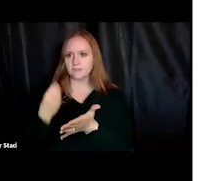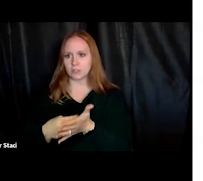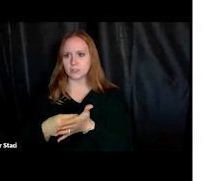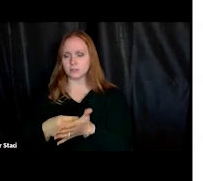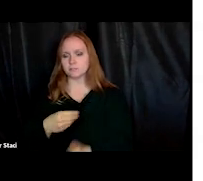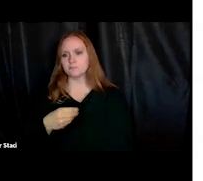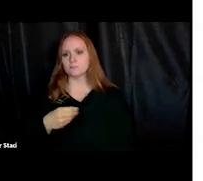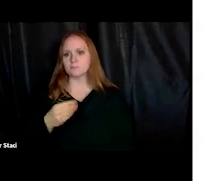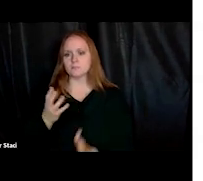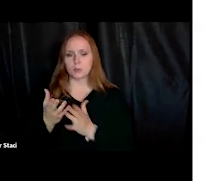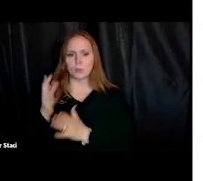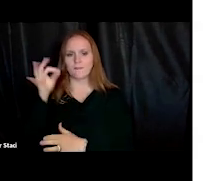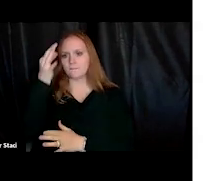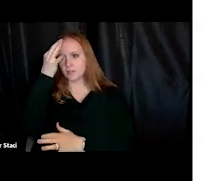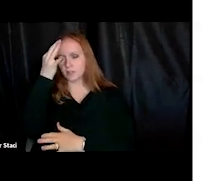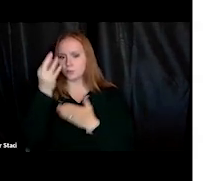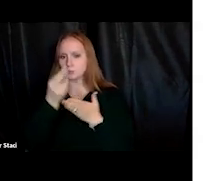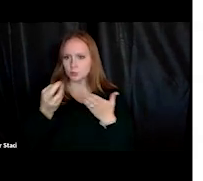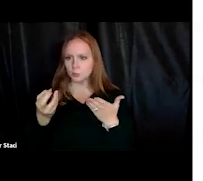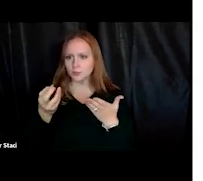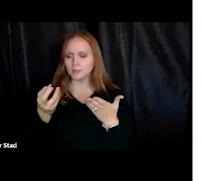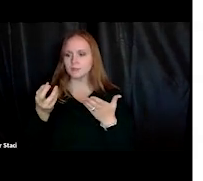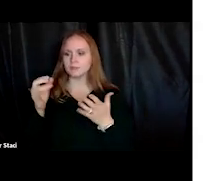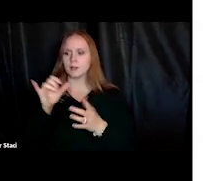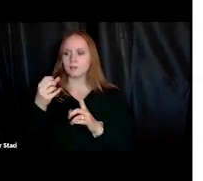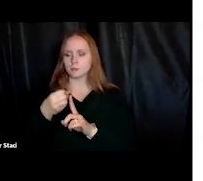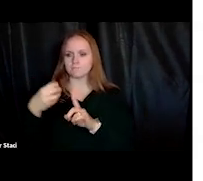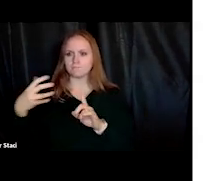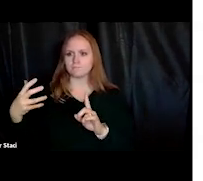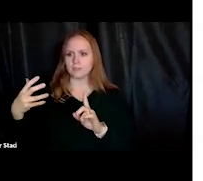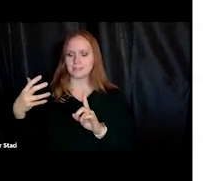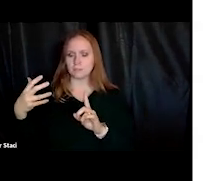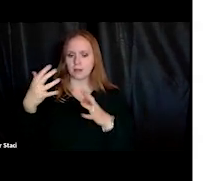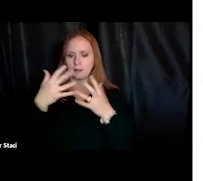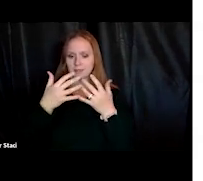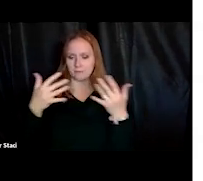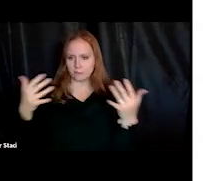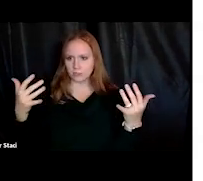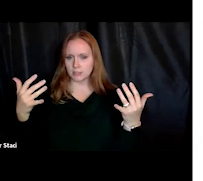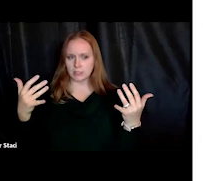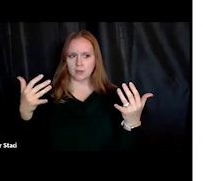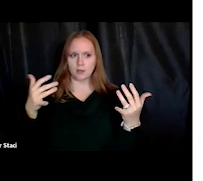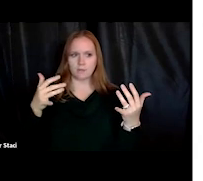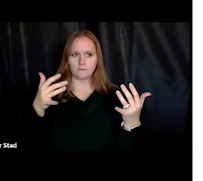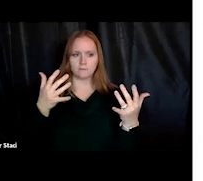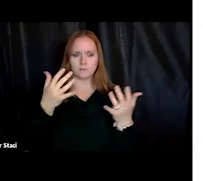through federal sources and expand the diversity of funding sources that they're receiving on an ongoing basis.